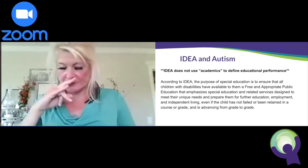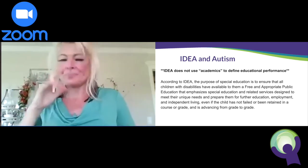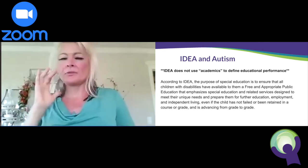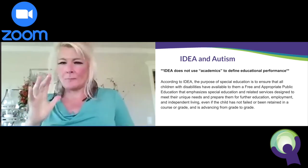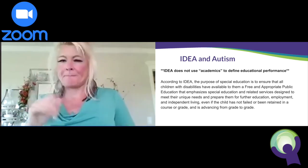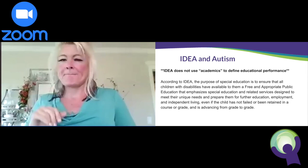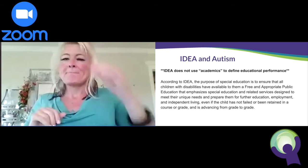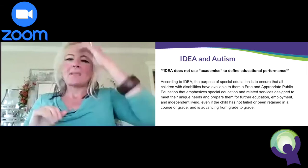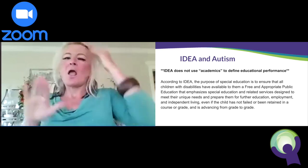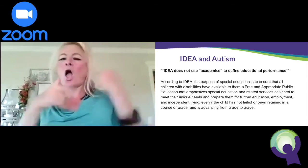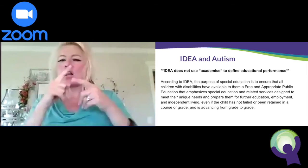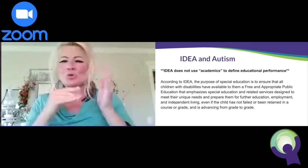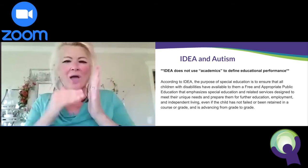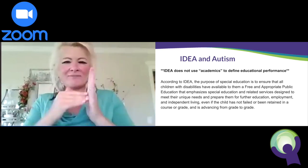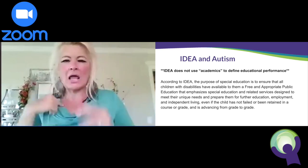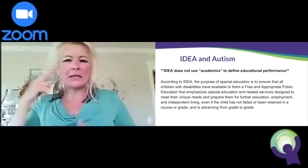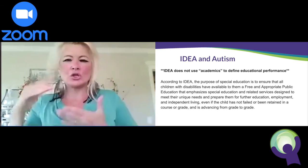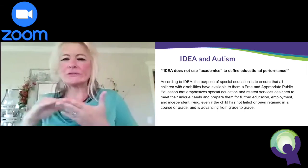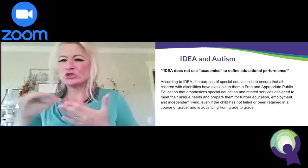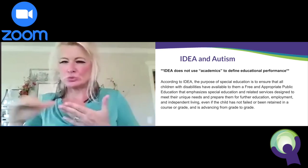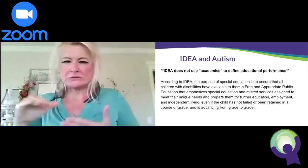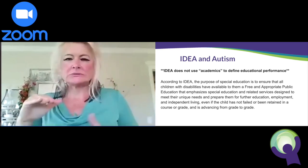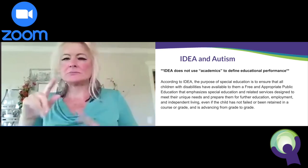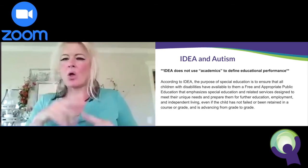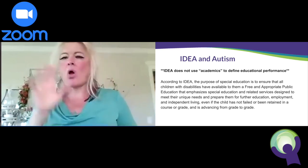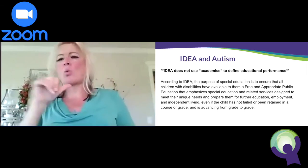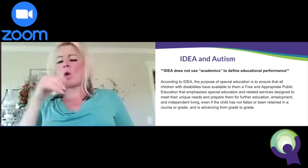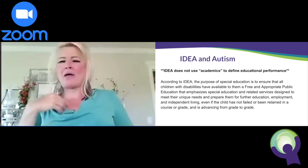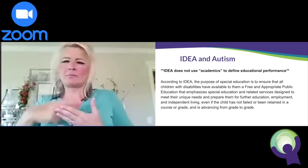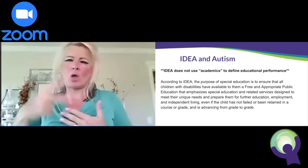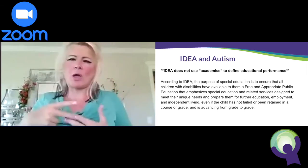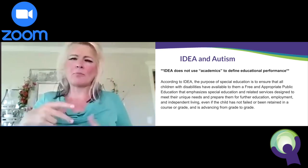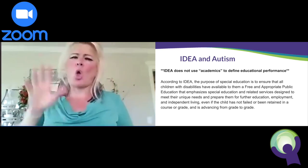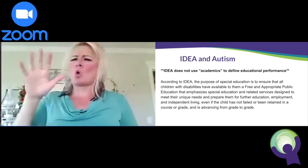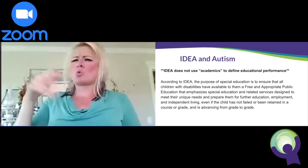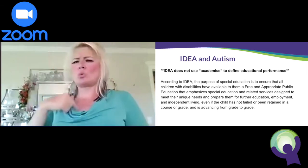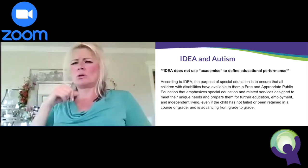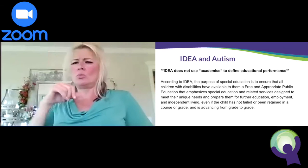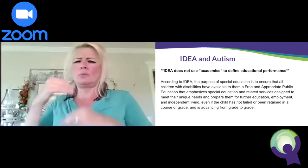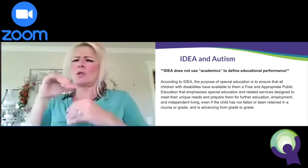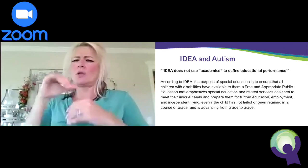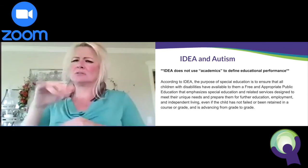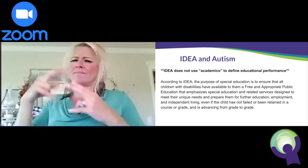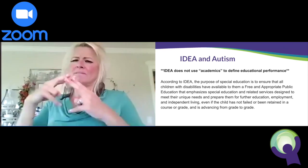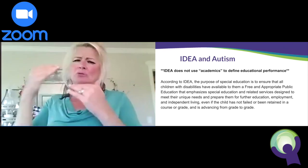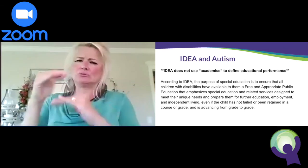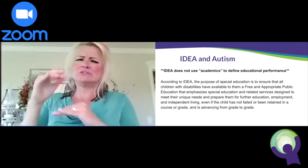everybody has to provide FAPE. Often times I hear the excuses of well, we don't have this program